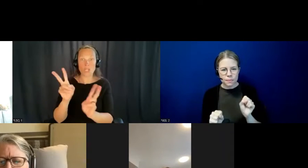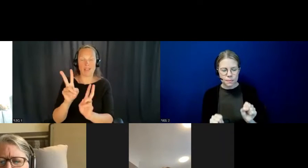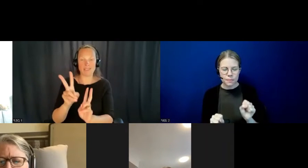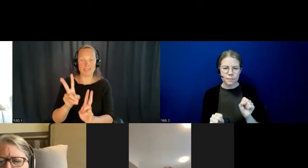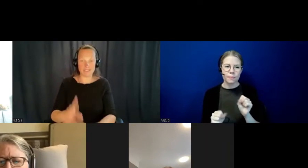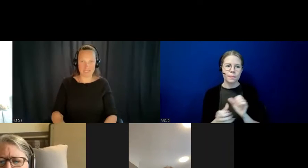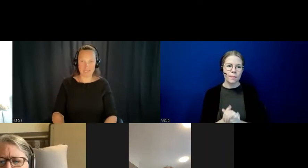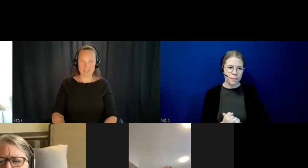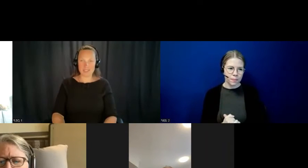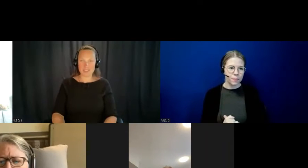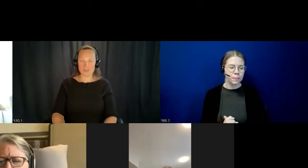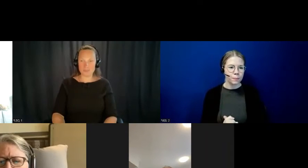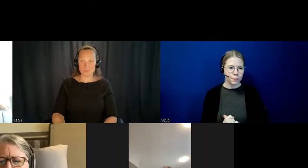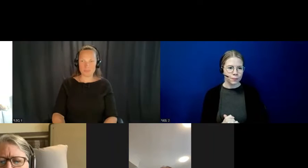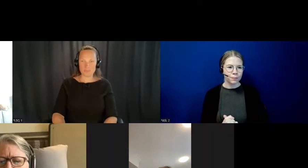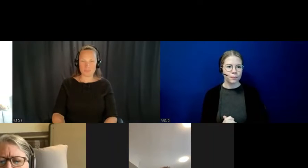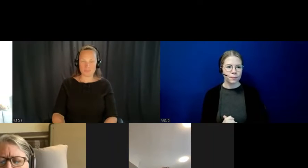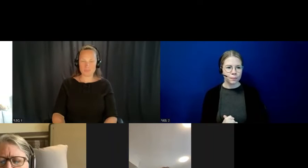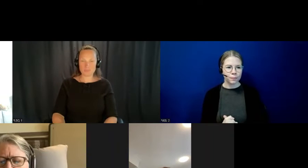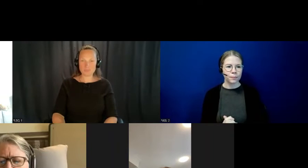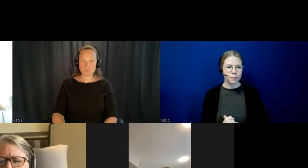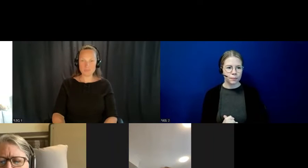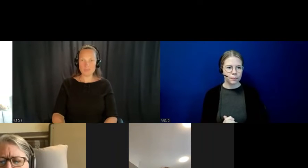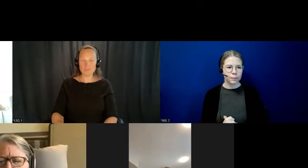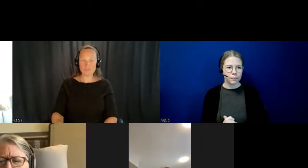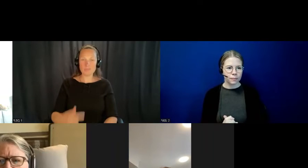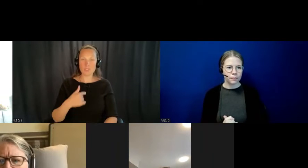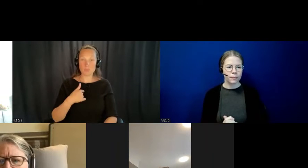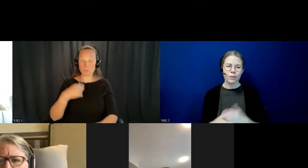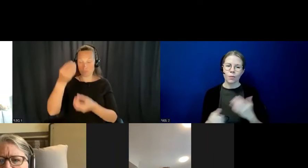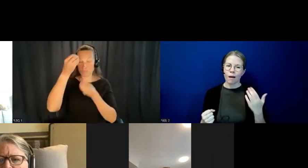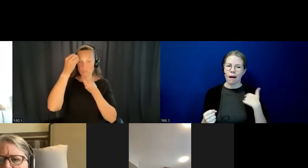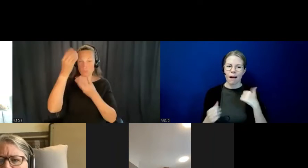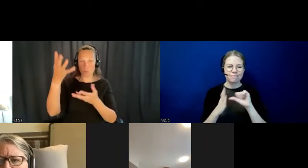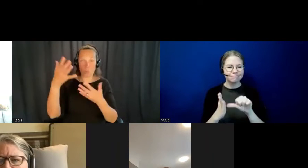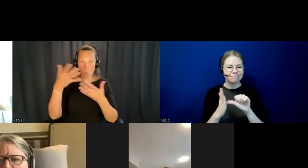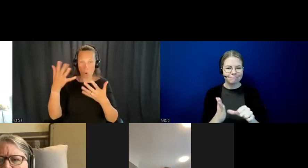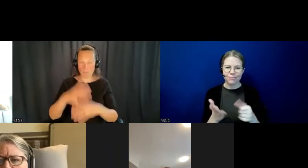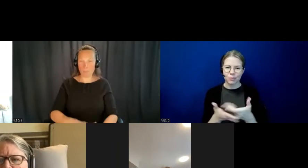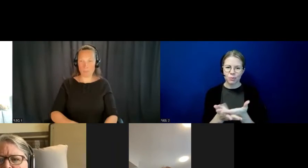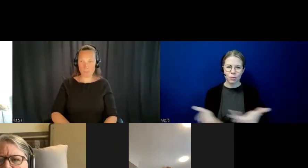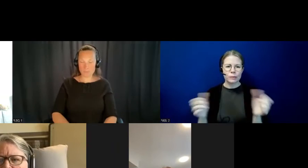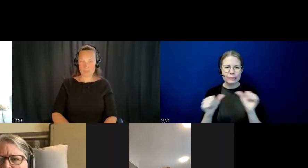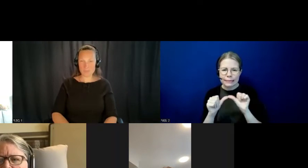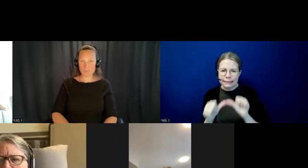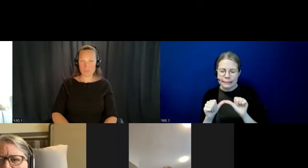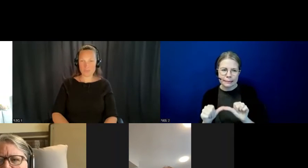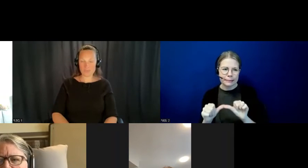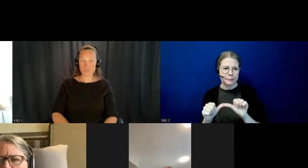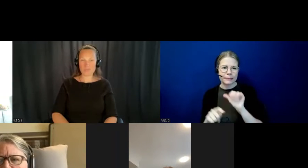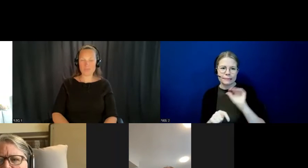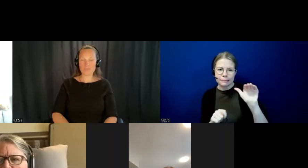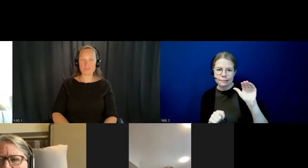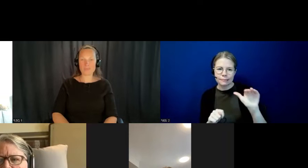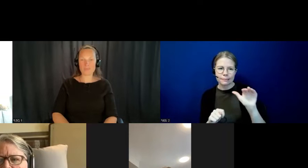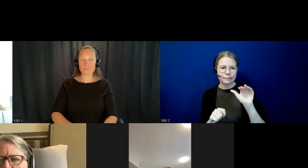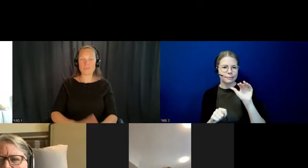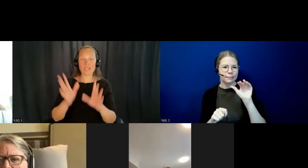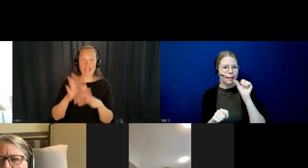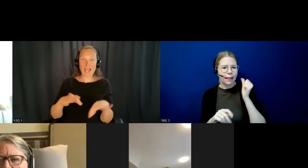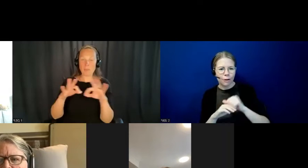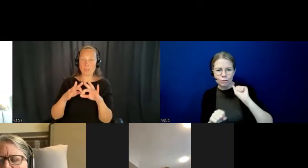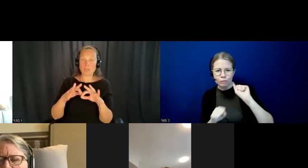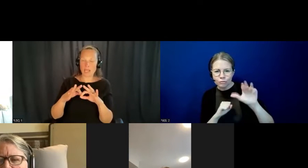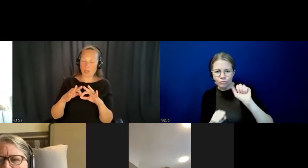TO ALL OF YOU RIGHT NOW IS KEEP COMMUNICATING. KEEP TALKING. LIKE SAID IN THE INTRODUCTION,